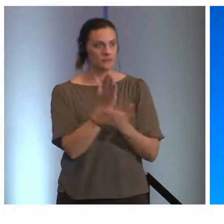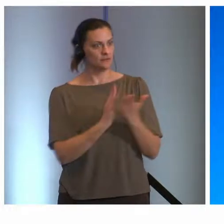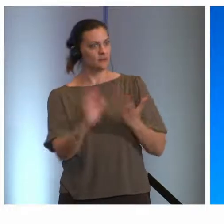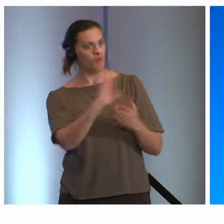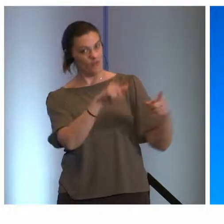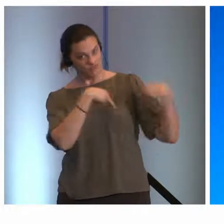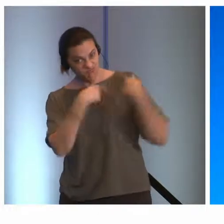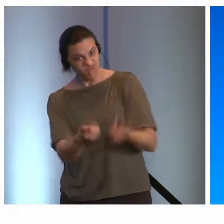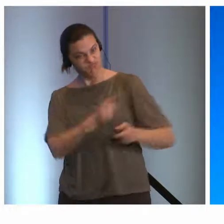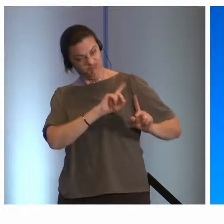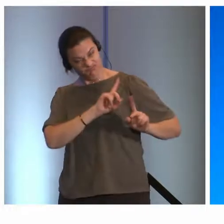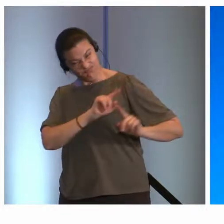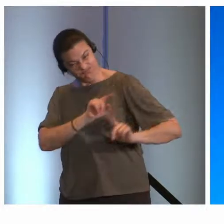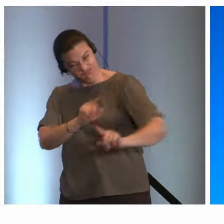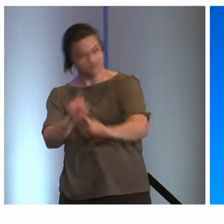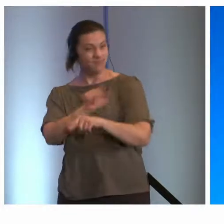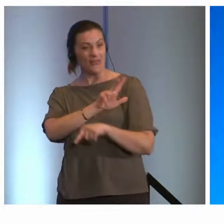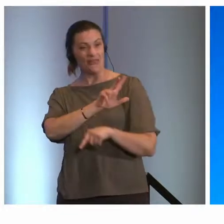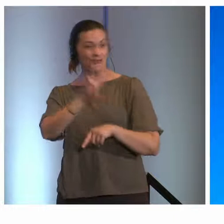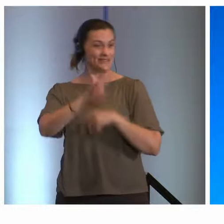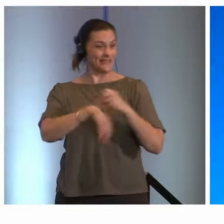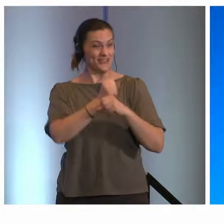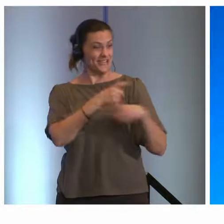have been here presenting for 37 years, with -- with Harry